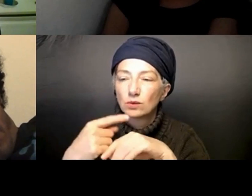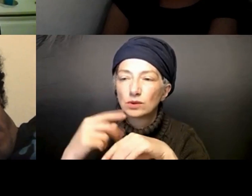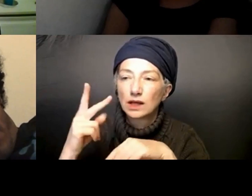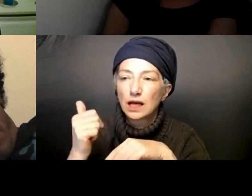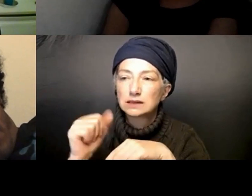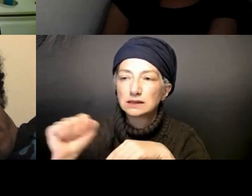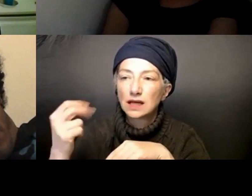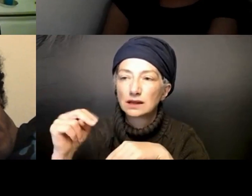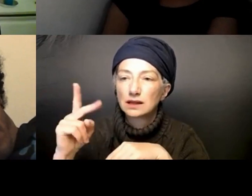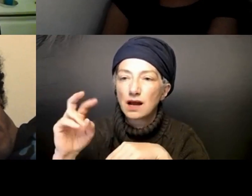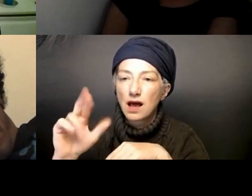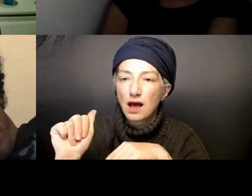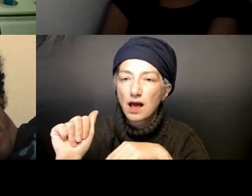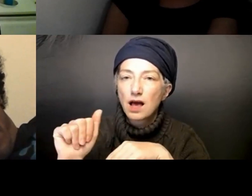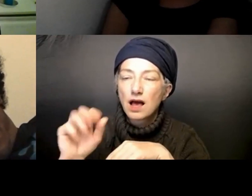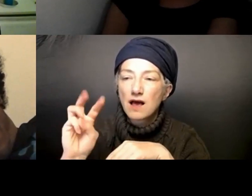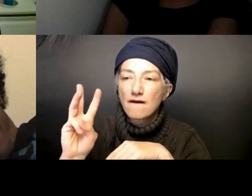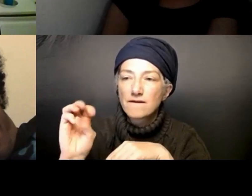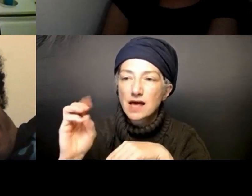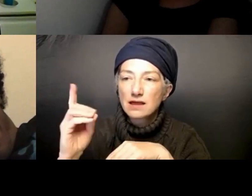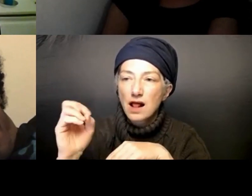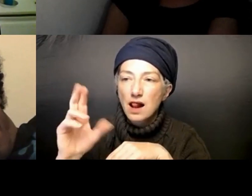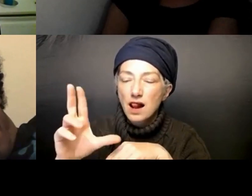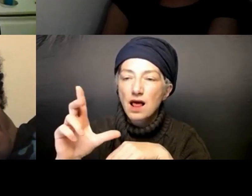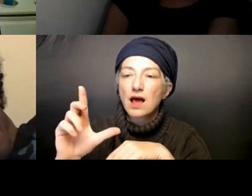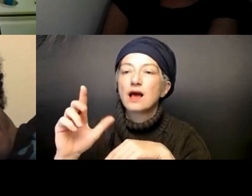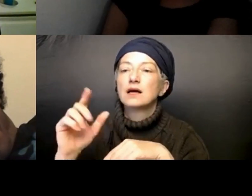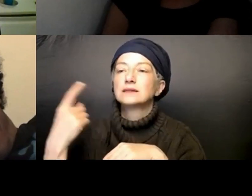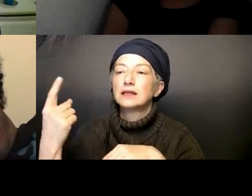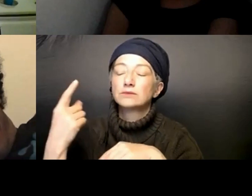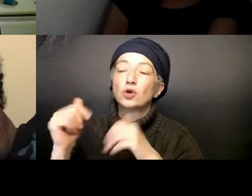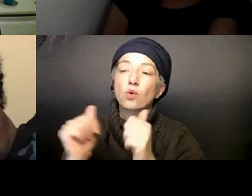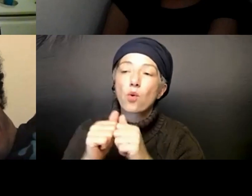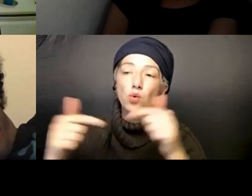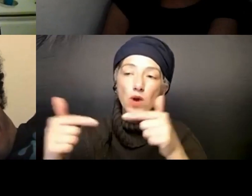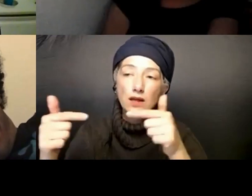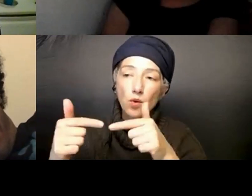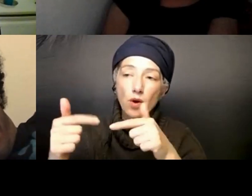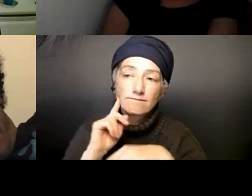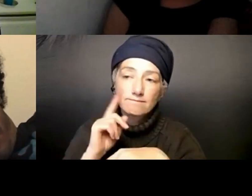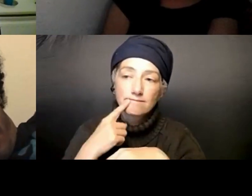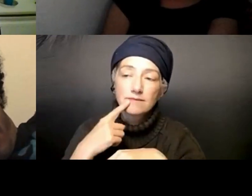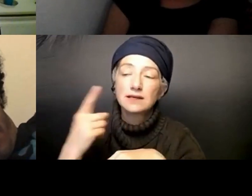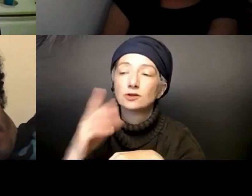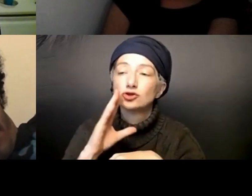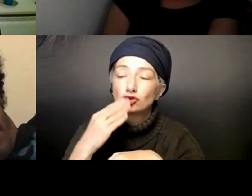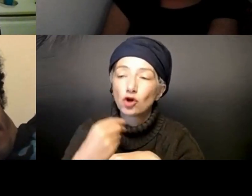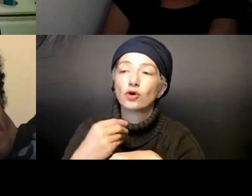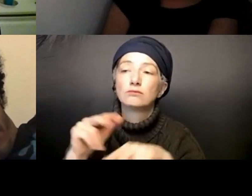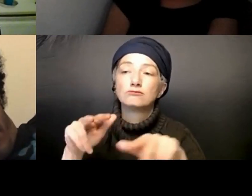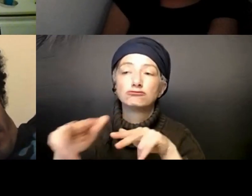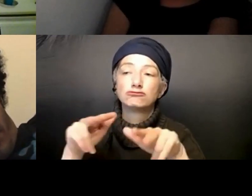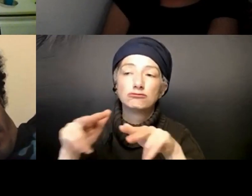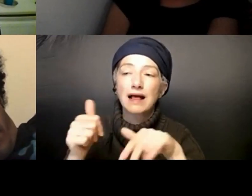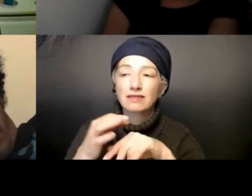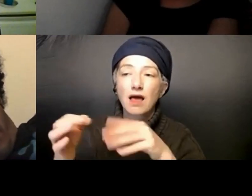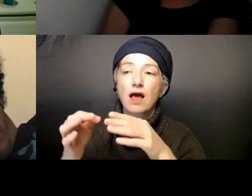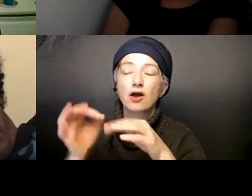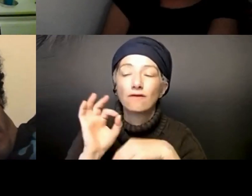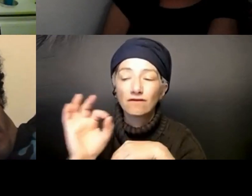our Deaf co-curators who created a beautiful program for and by Deaf artists on Friday.